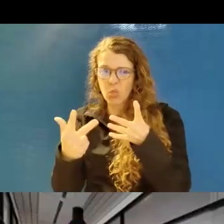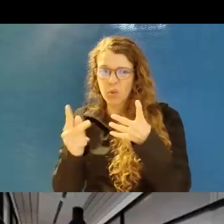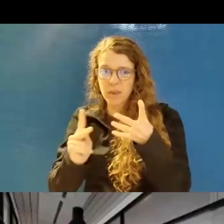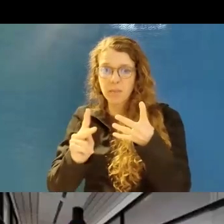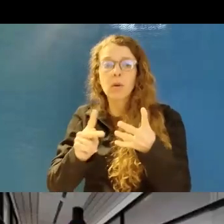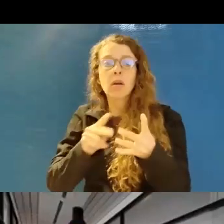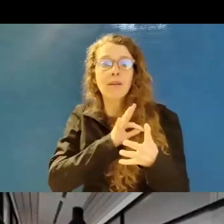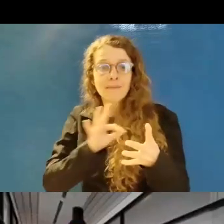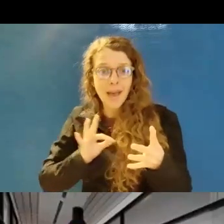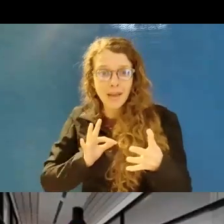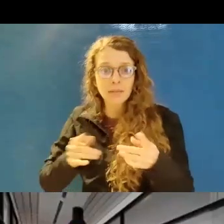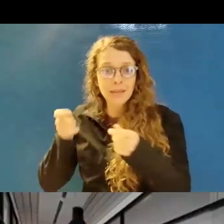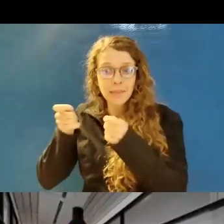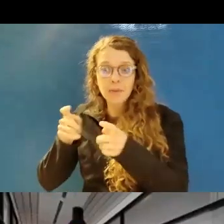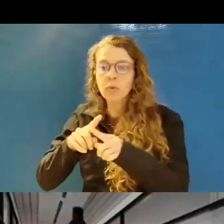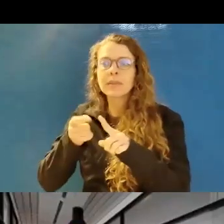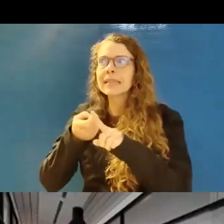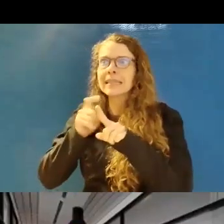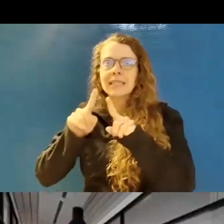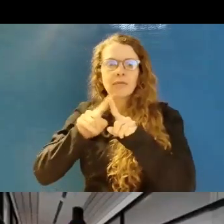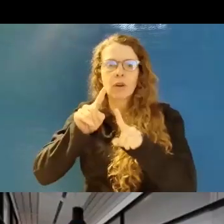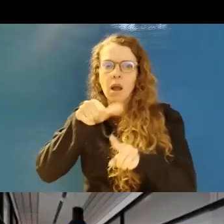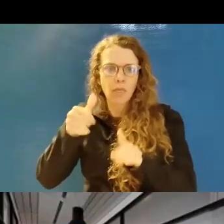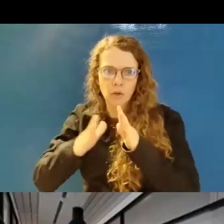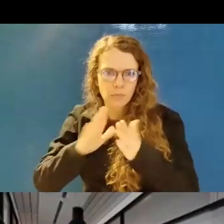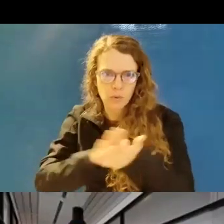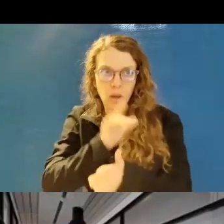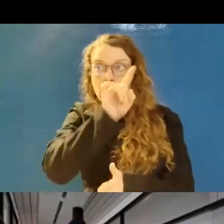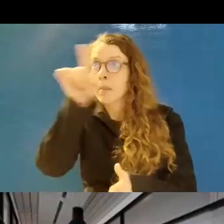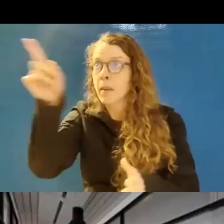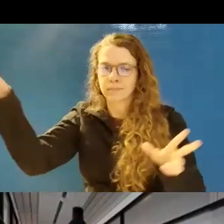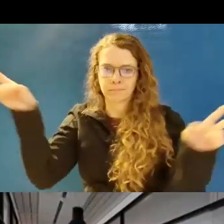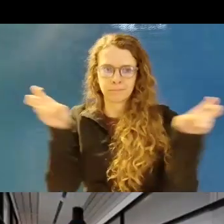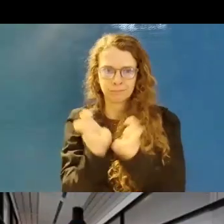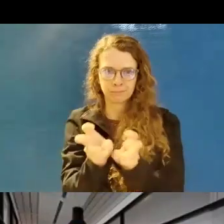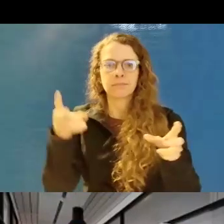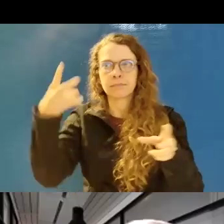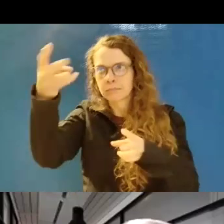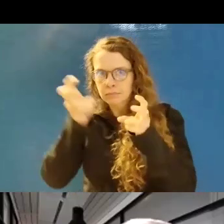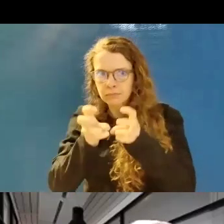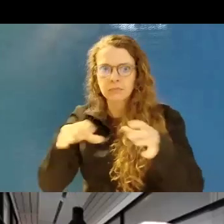and administrators from different community colleges and, you know,